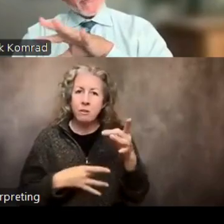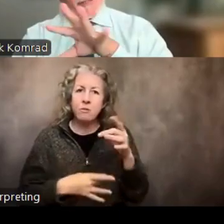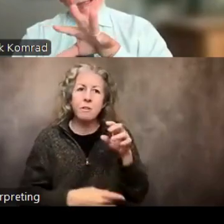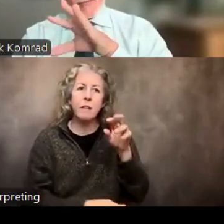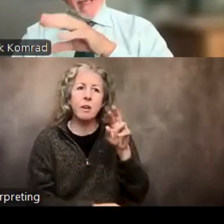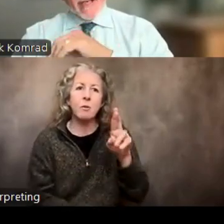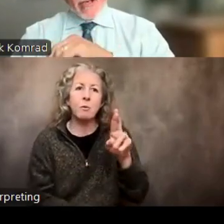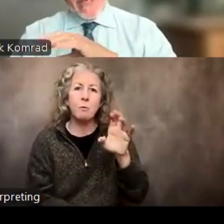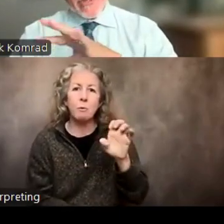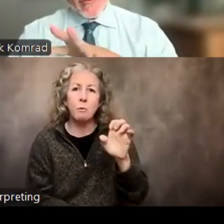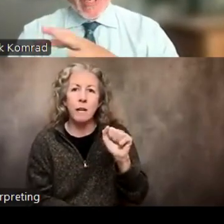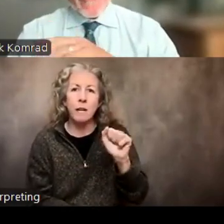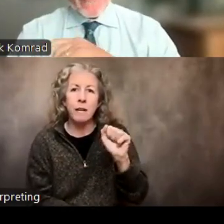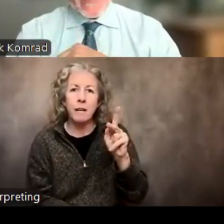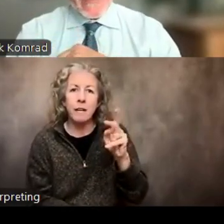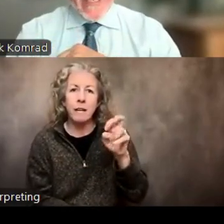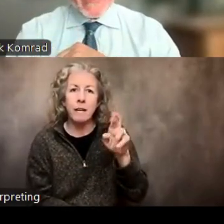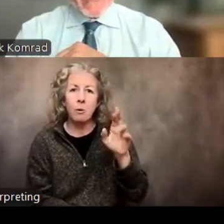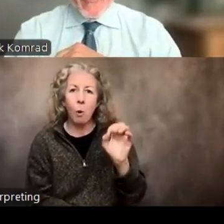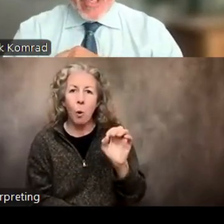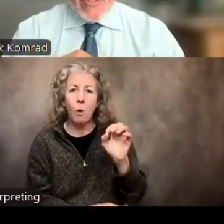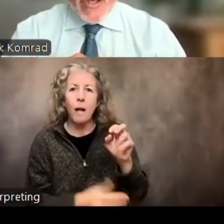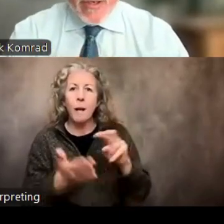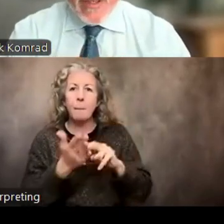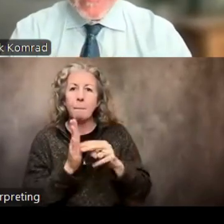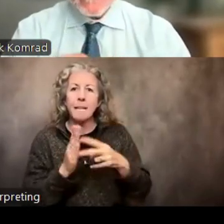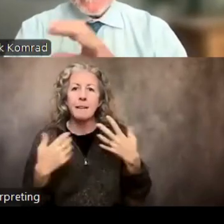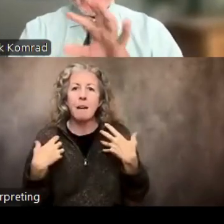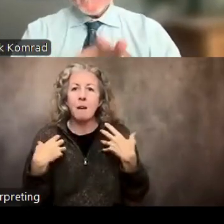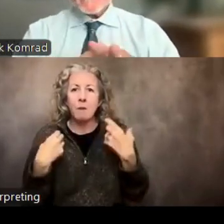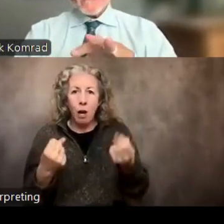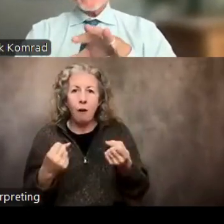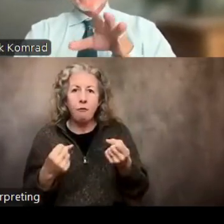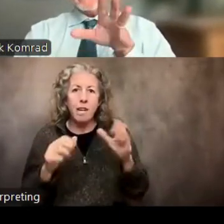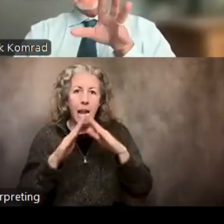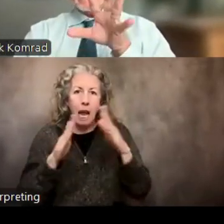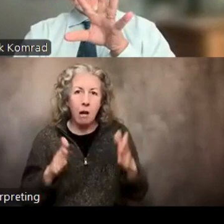which RIA Kiro means recovery in Esperanto, they specialize in